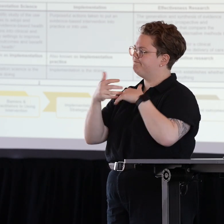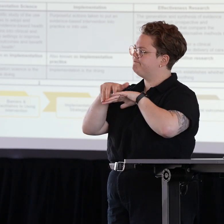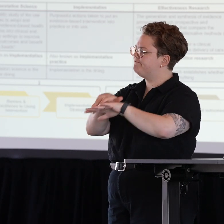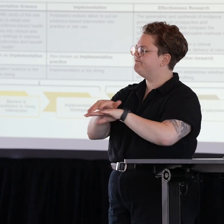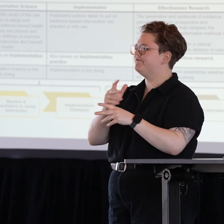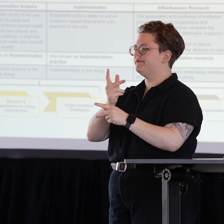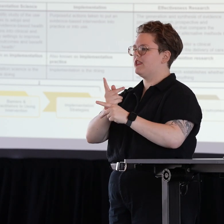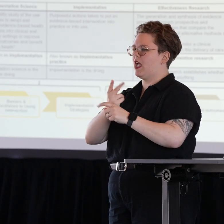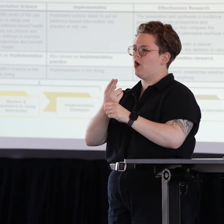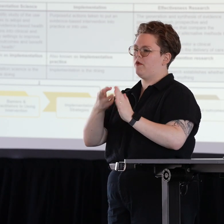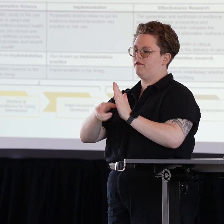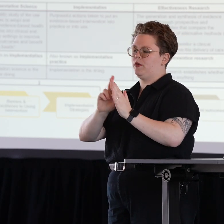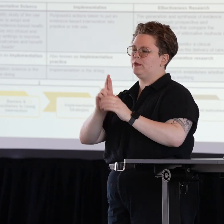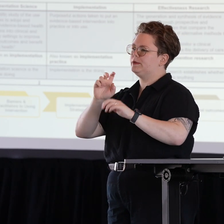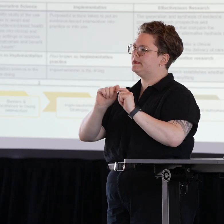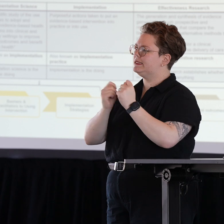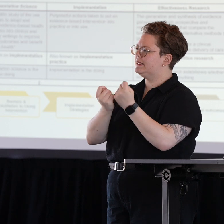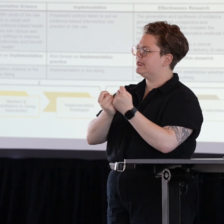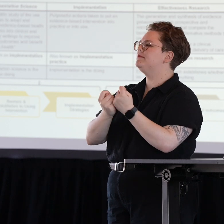routines on a routine basis, and that is what we refer to as